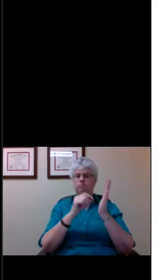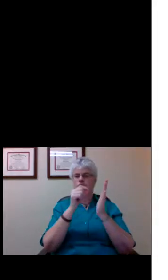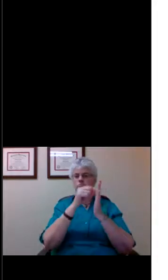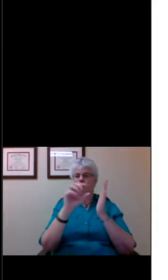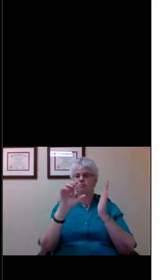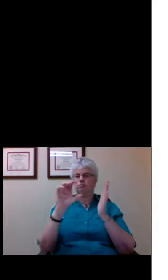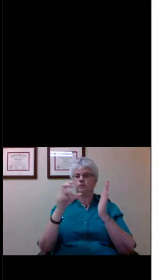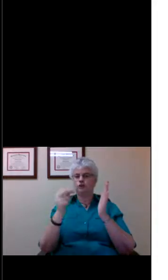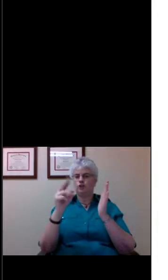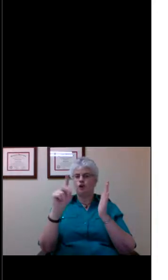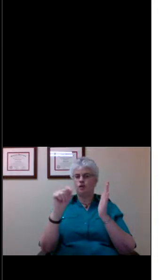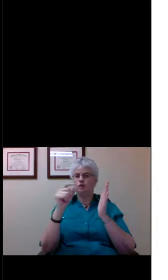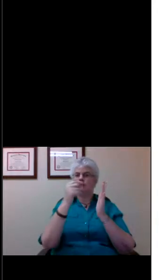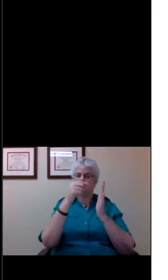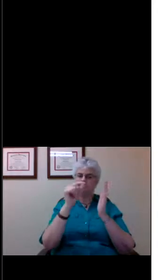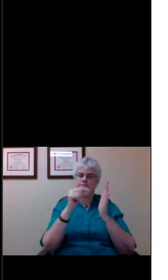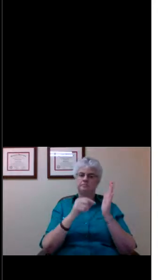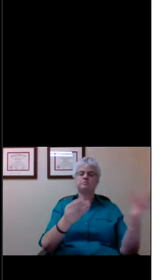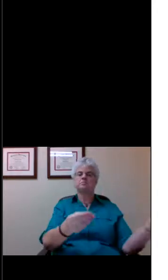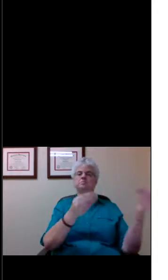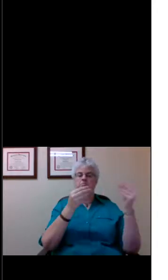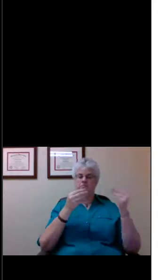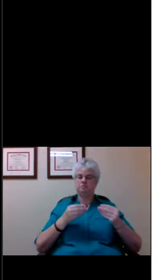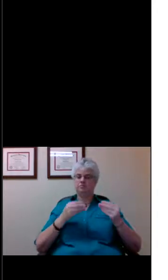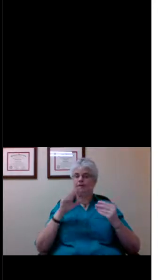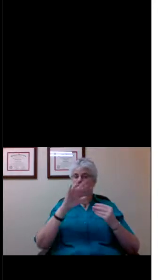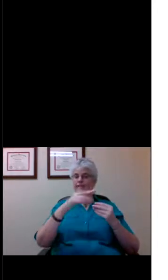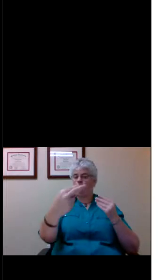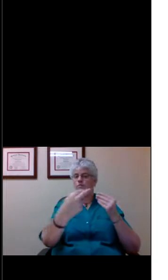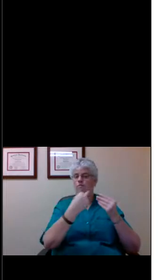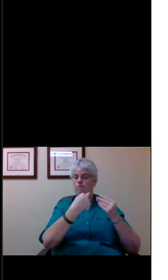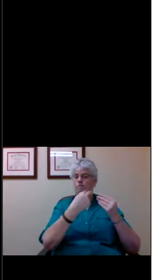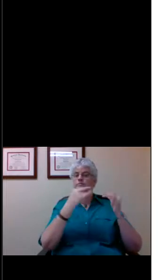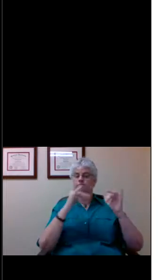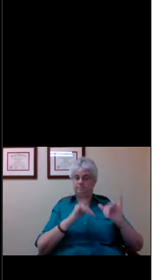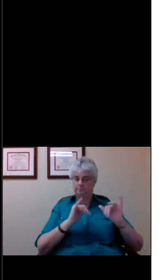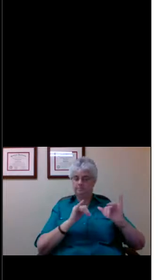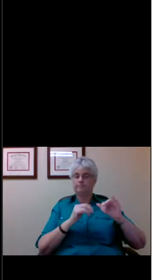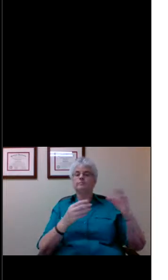for Deaf people? So it was like a two-page checklist that they were able